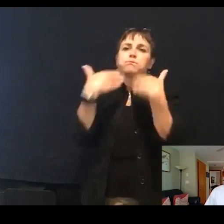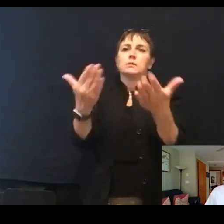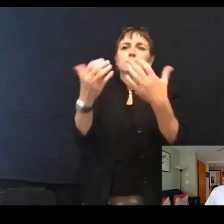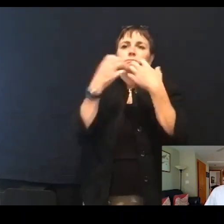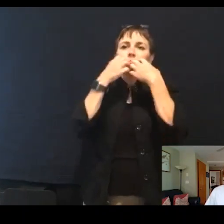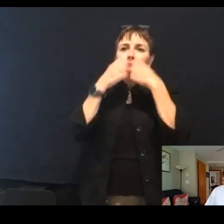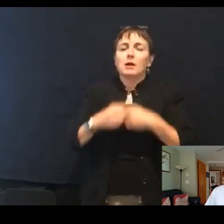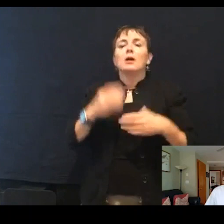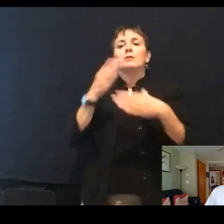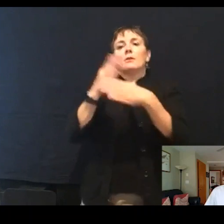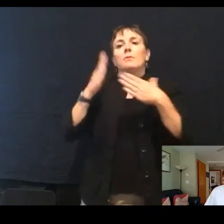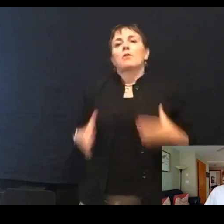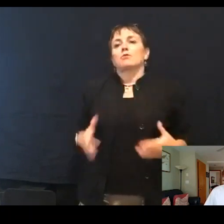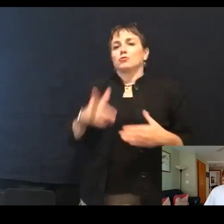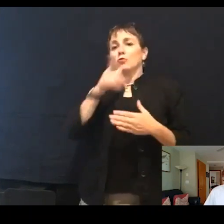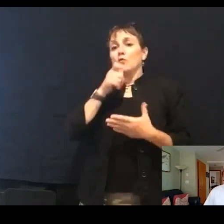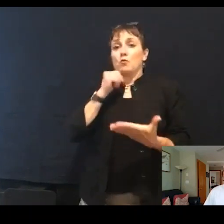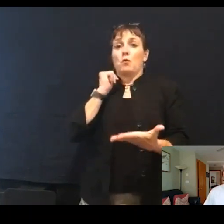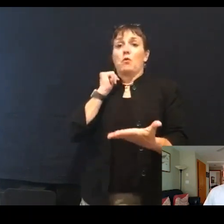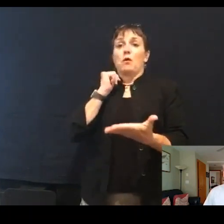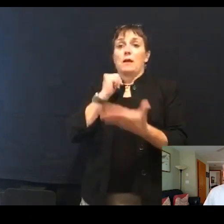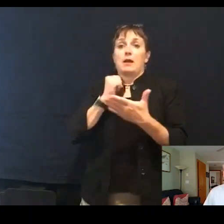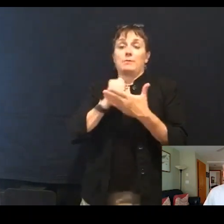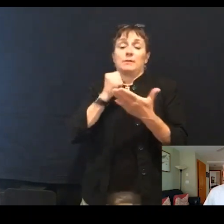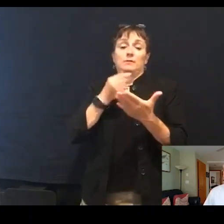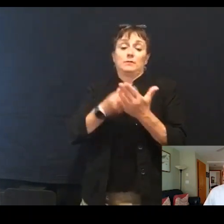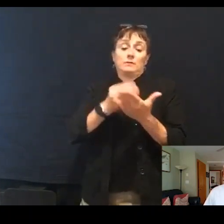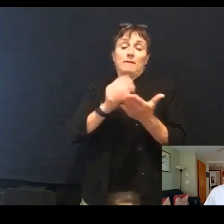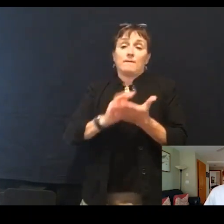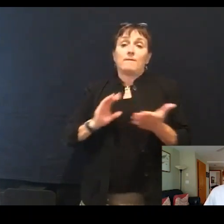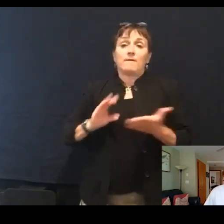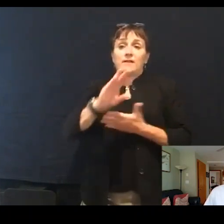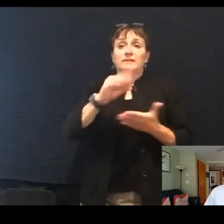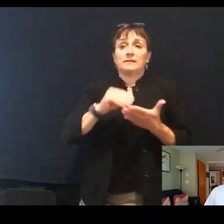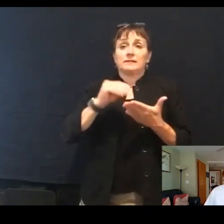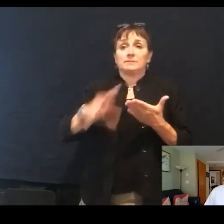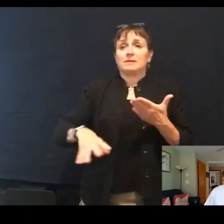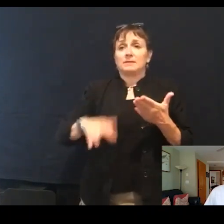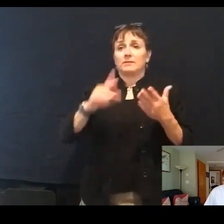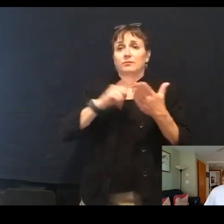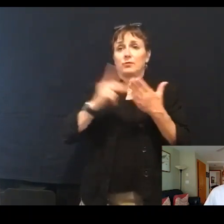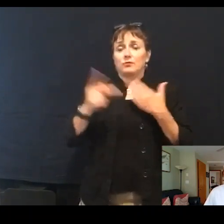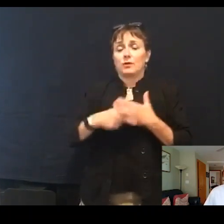to the partners who are helping to fund this very expensive genetic testing program--